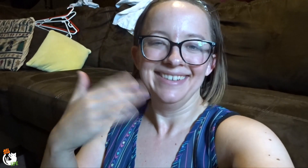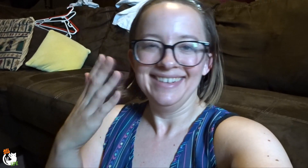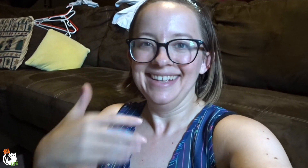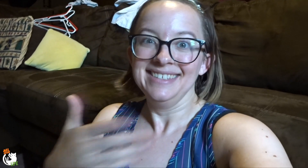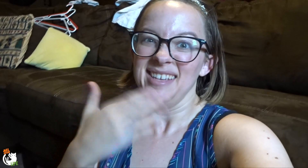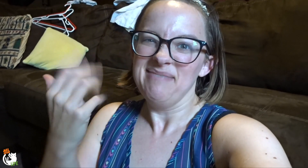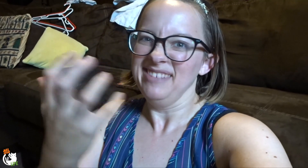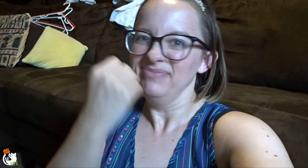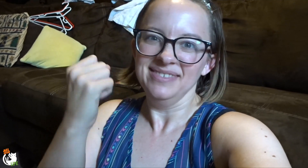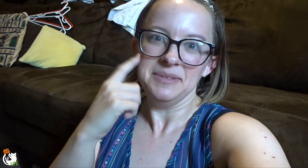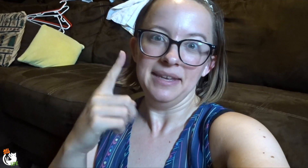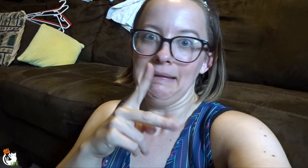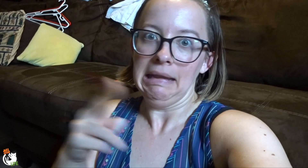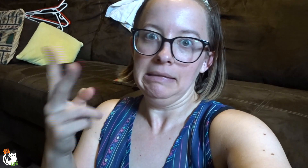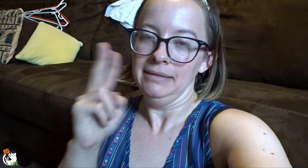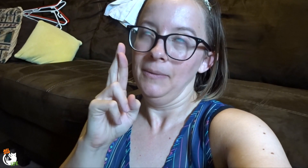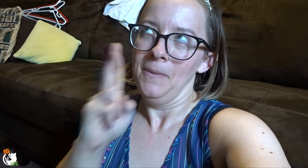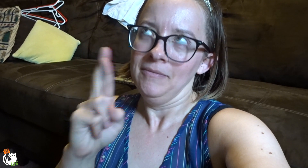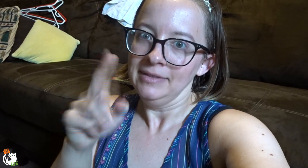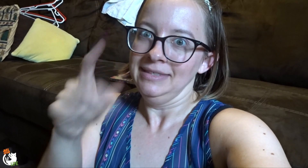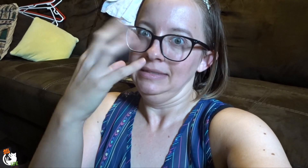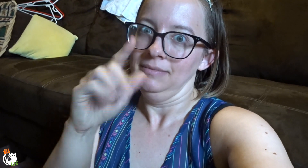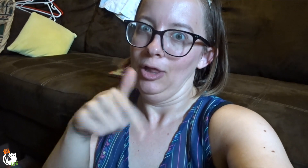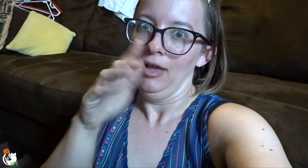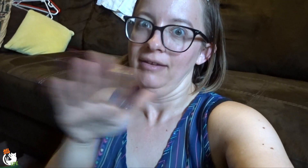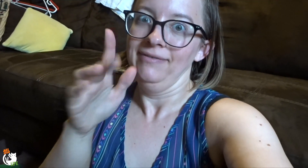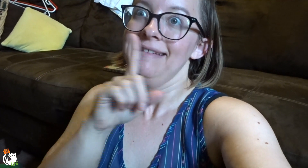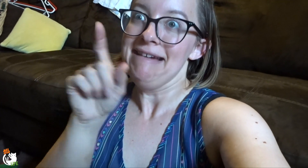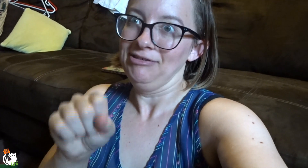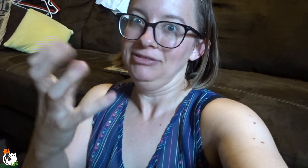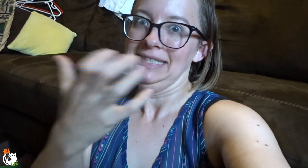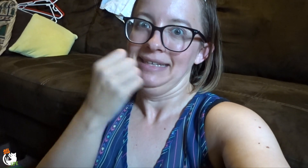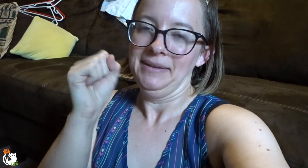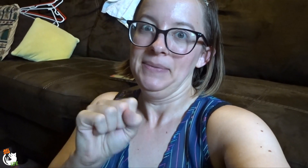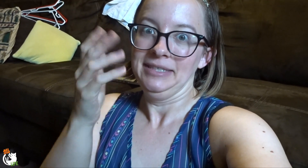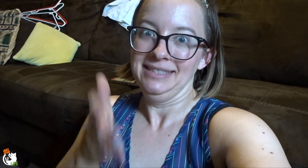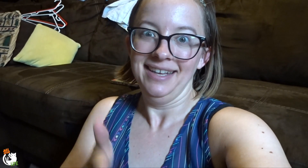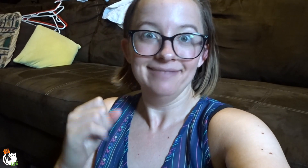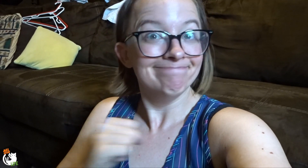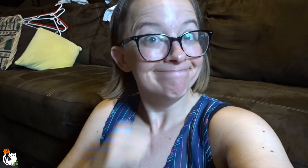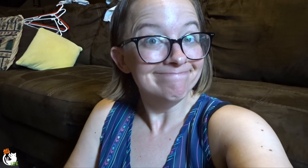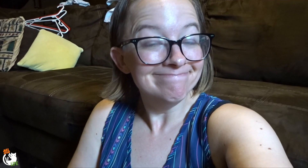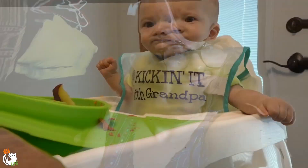Anyways, I better get going so I can do some editing and hopefully he'll sleep long enough so I can actually get some work done.